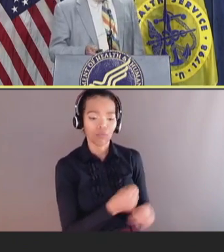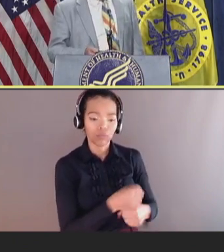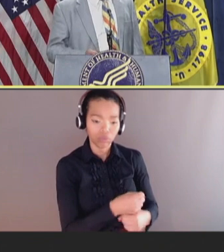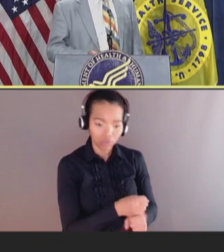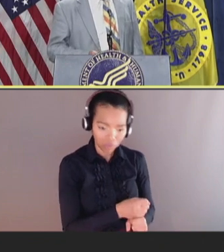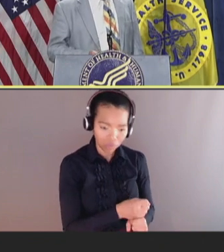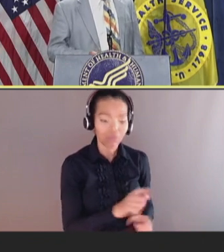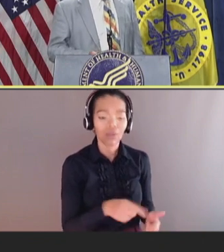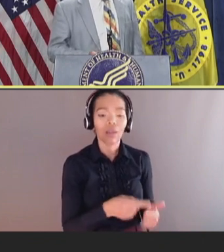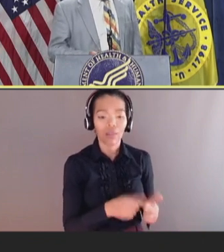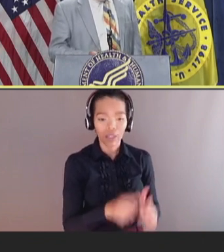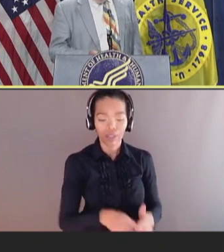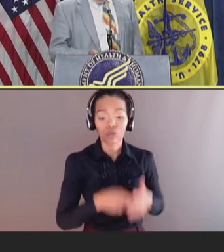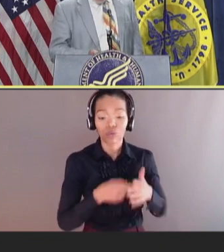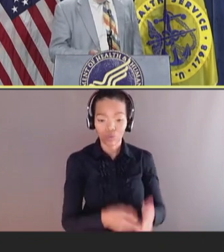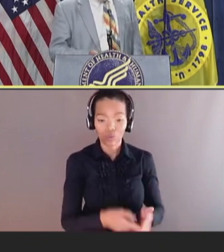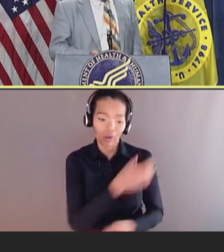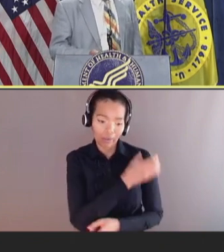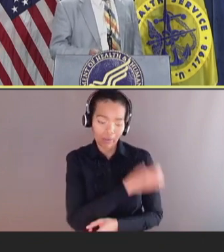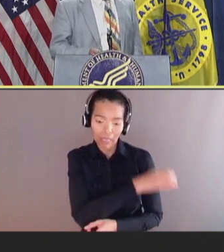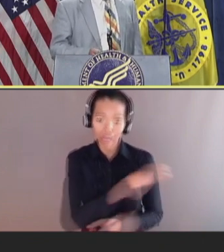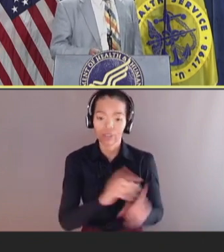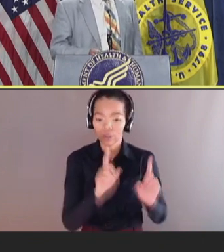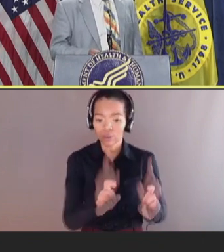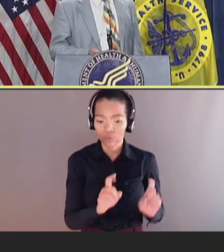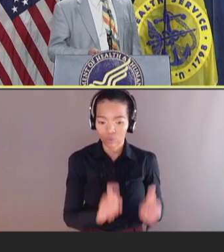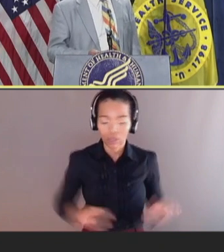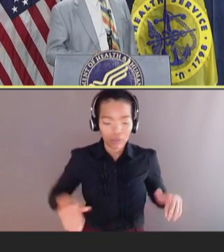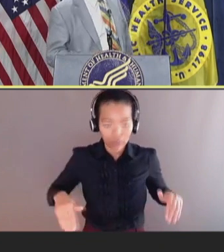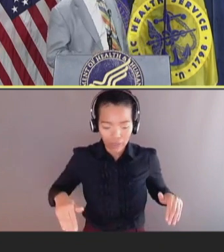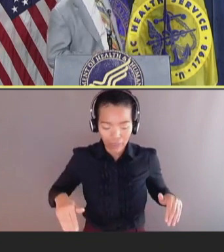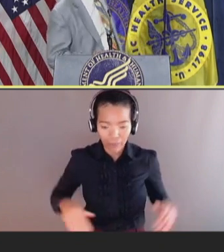which is what we're trying to do, but we're not quite there yet.